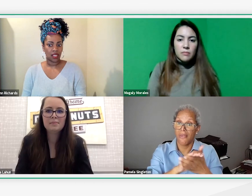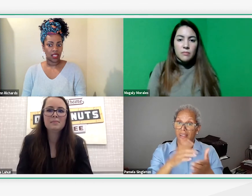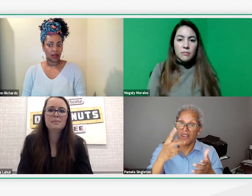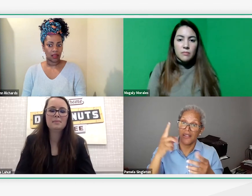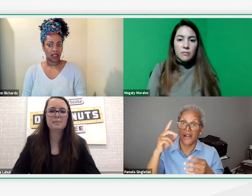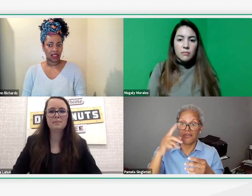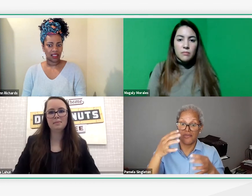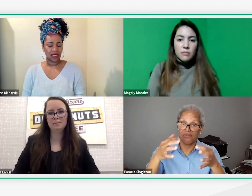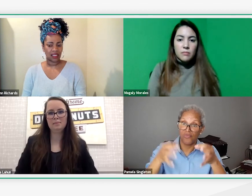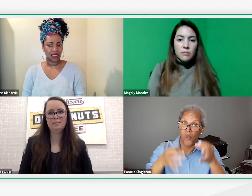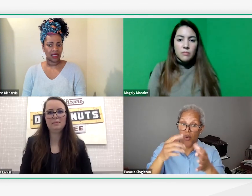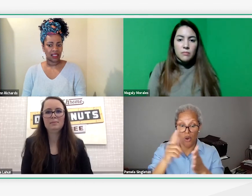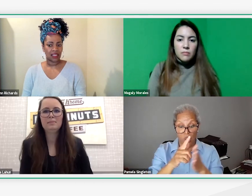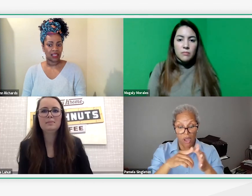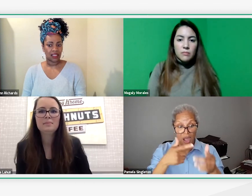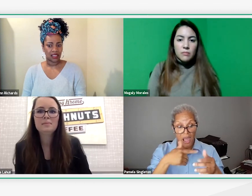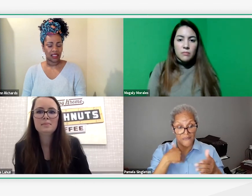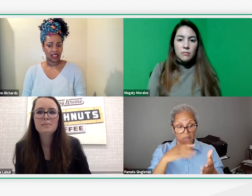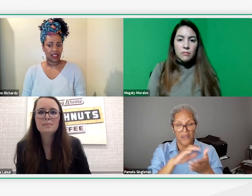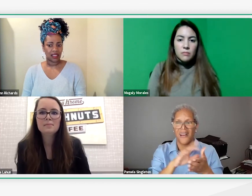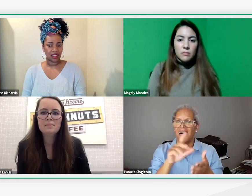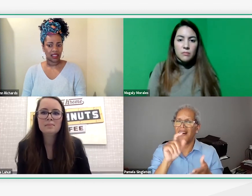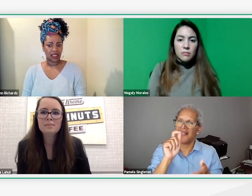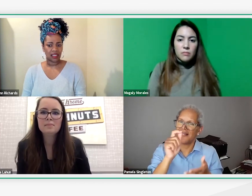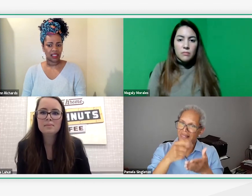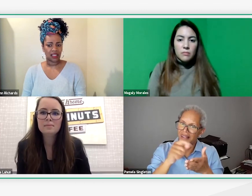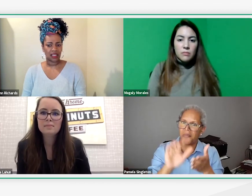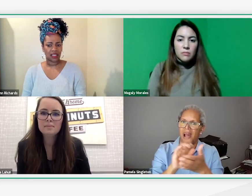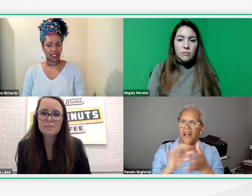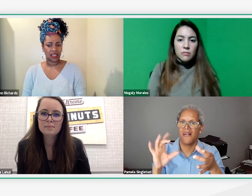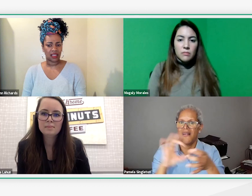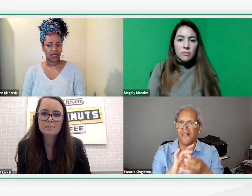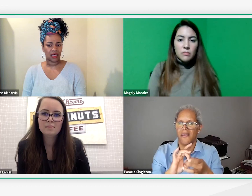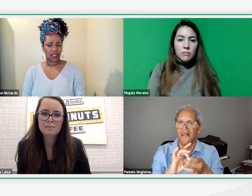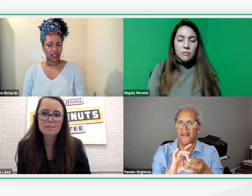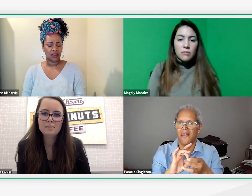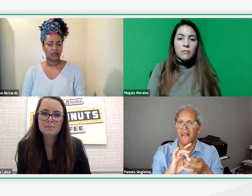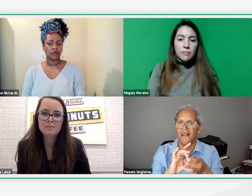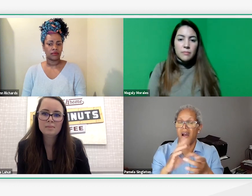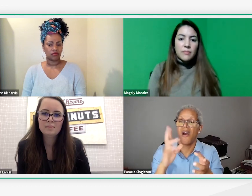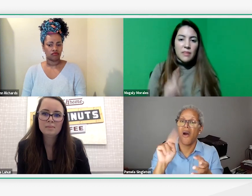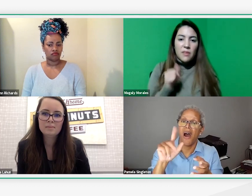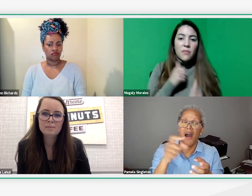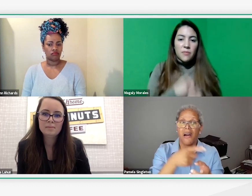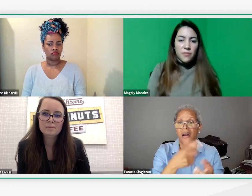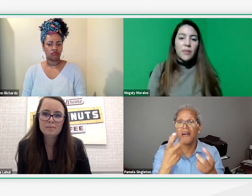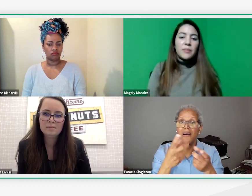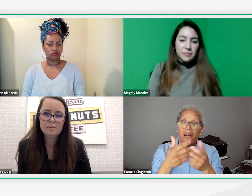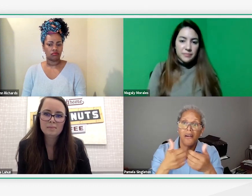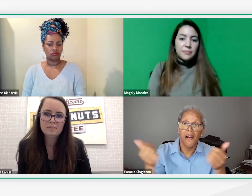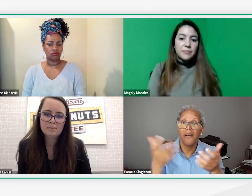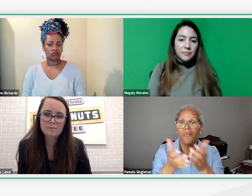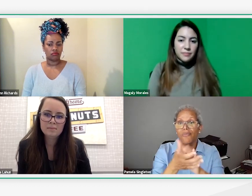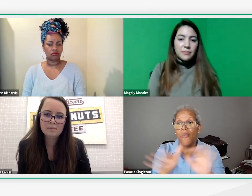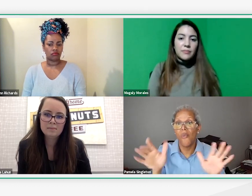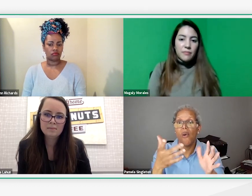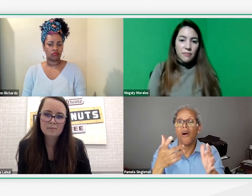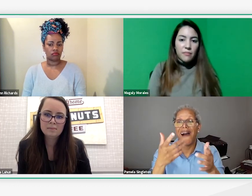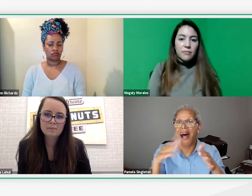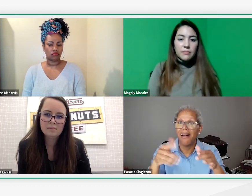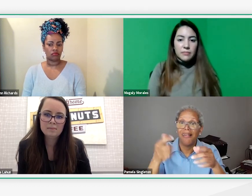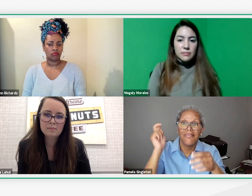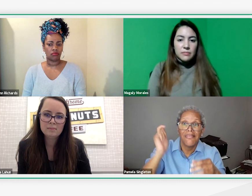If you are married, legally married, then you are married and you need to file jointly